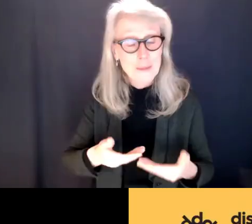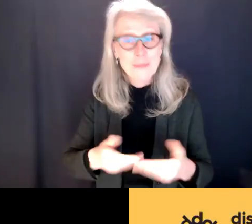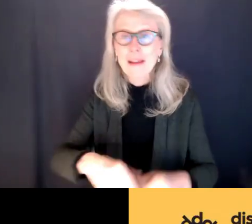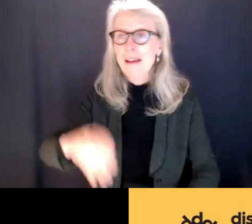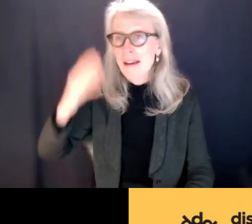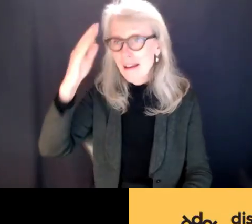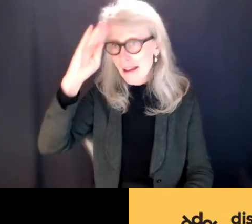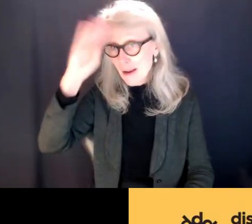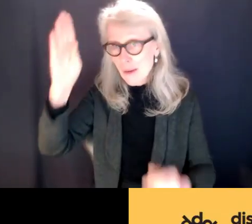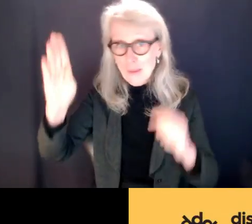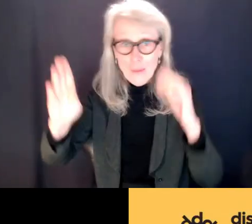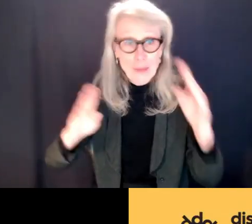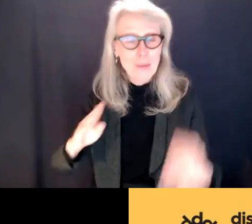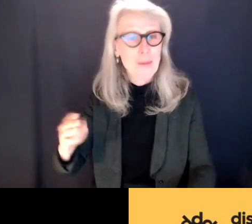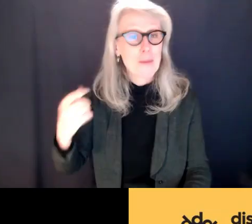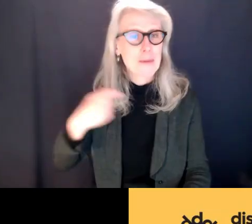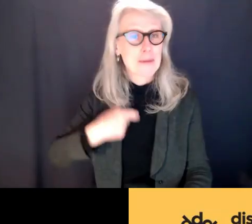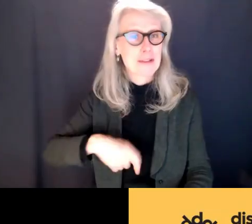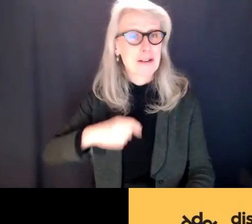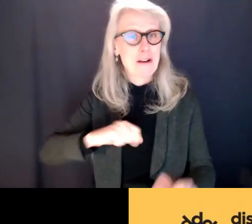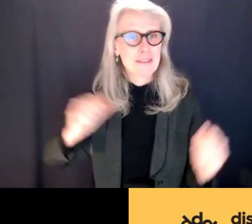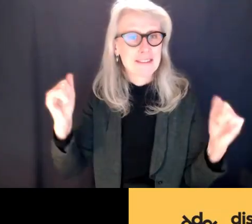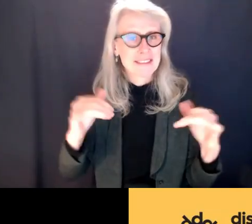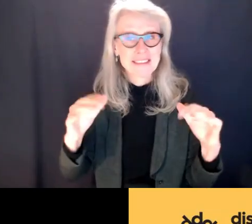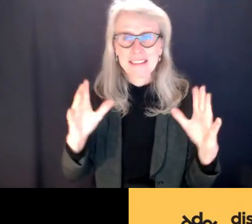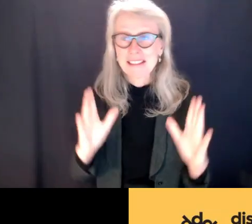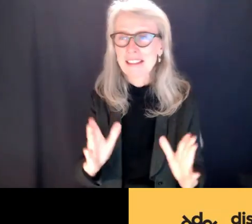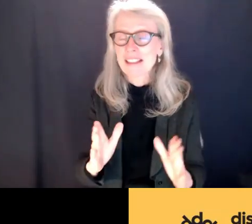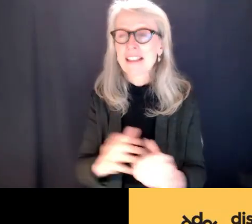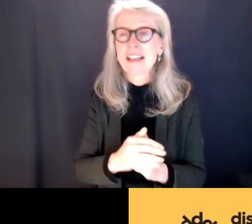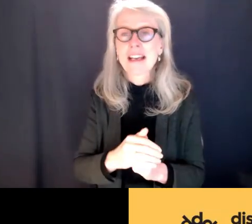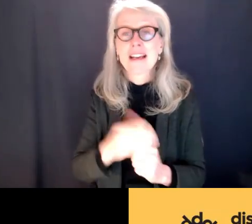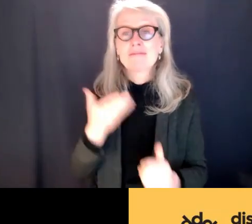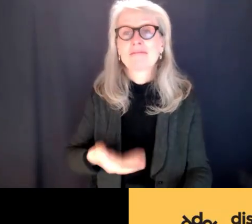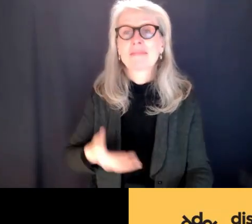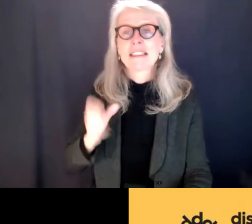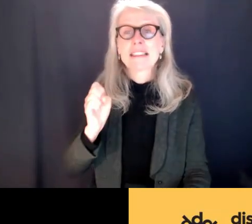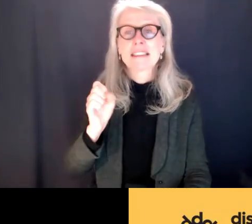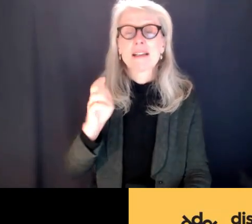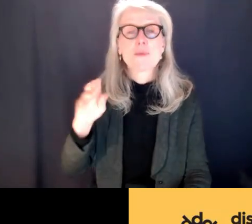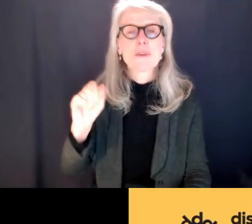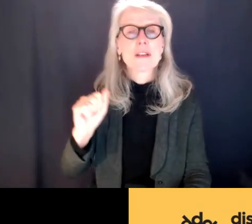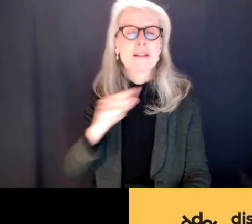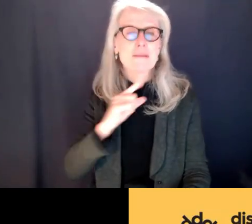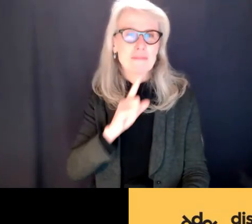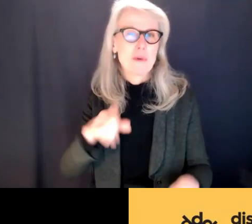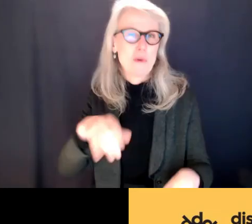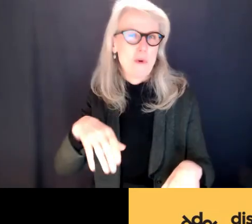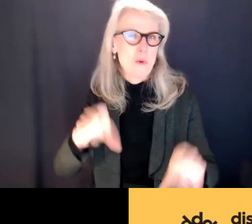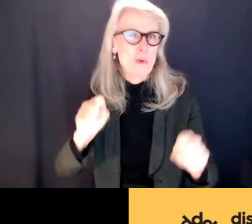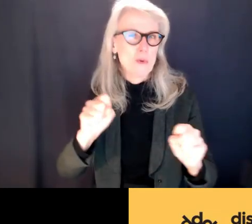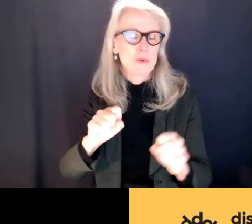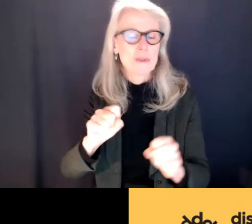goers! Welcome. My name is Sabrina, and it is an honor to be your host today on Stream B. Before